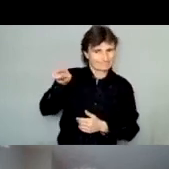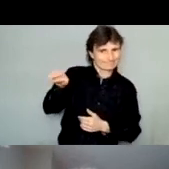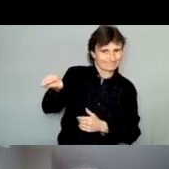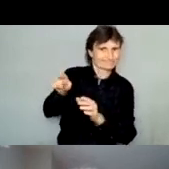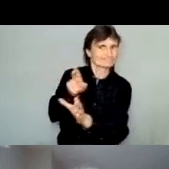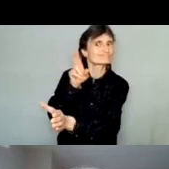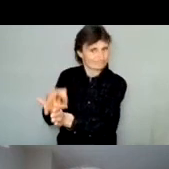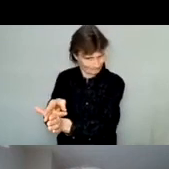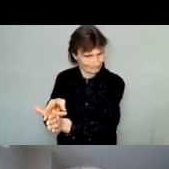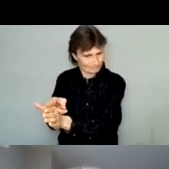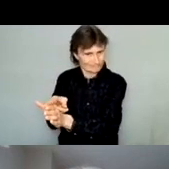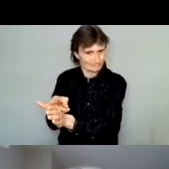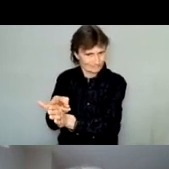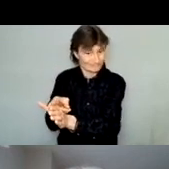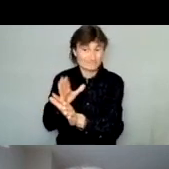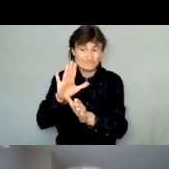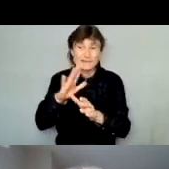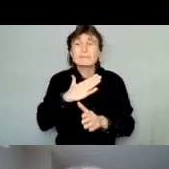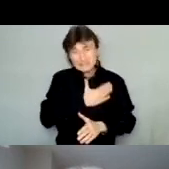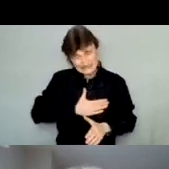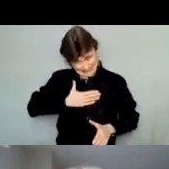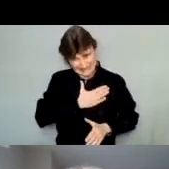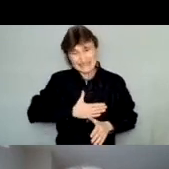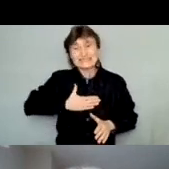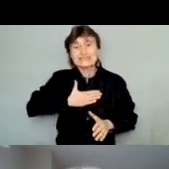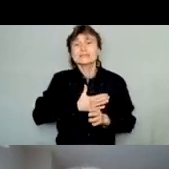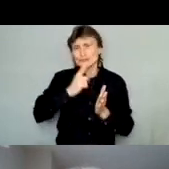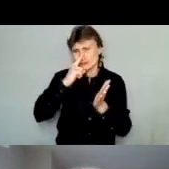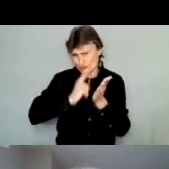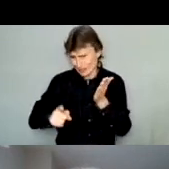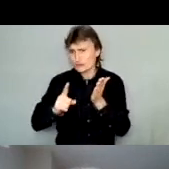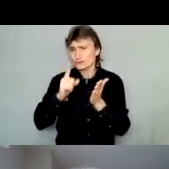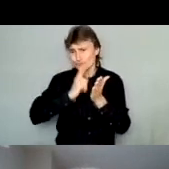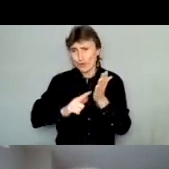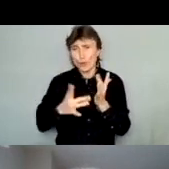And so keep an eye out for those. We already have postings.